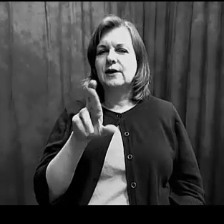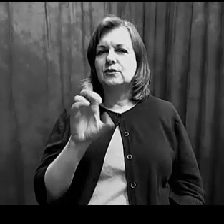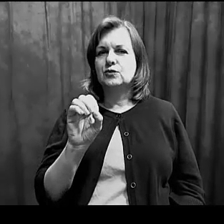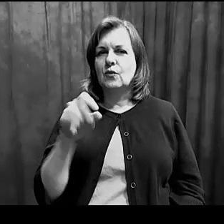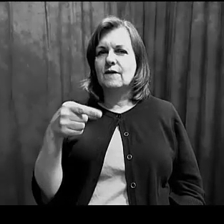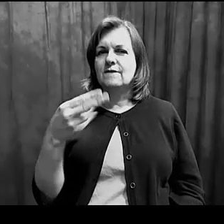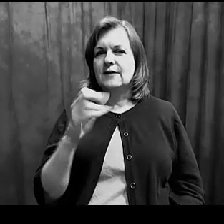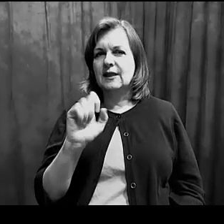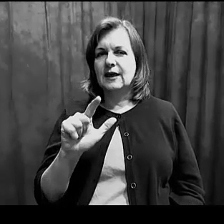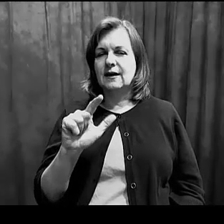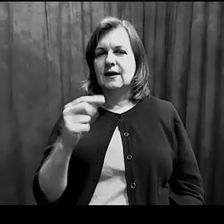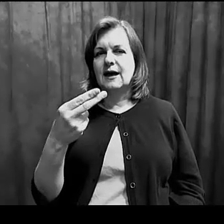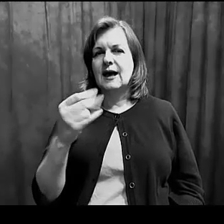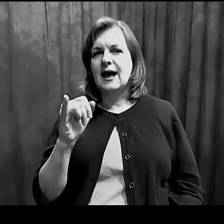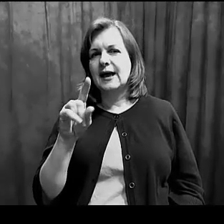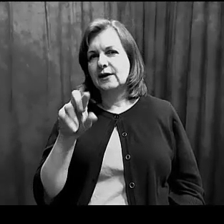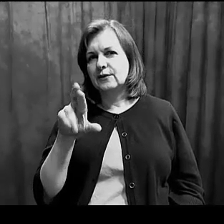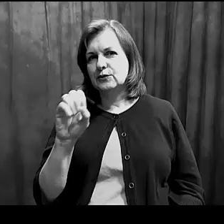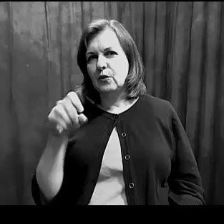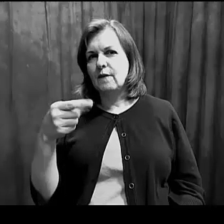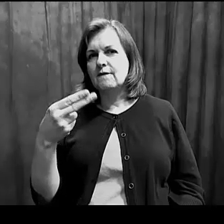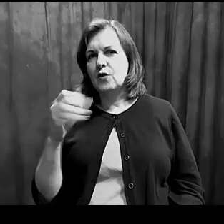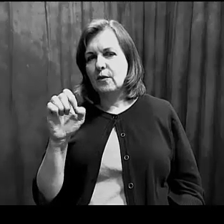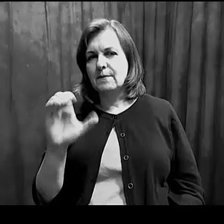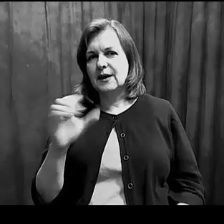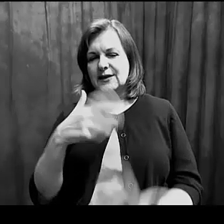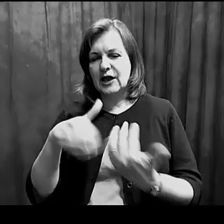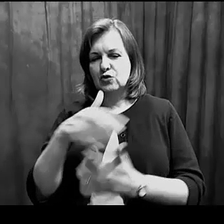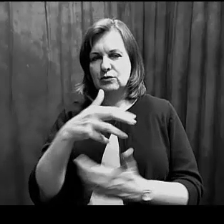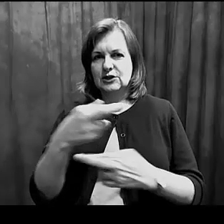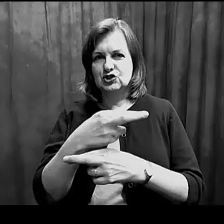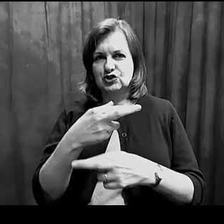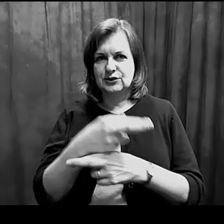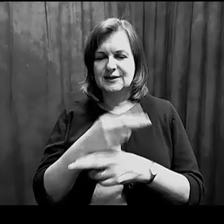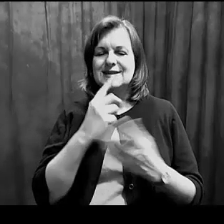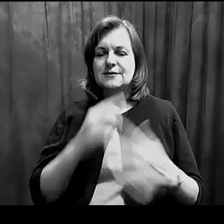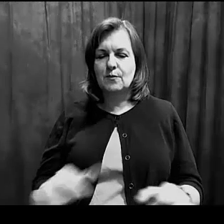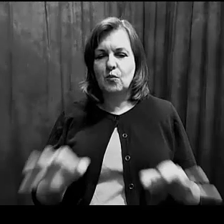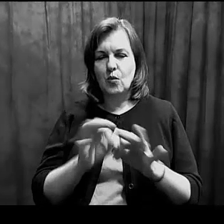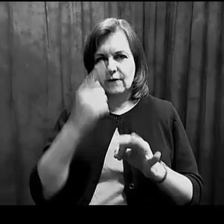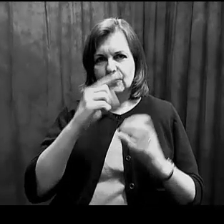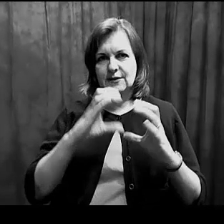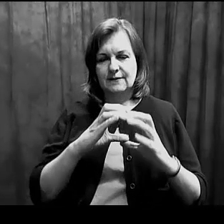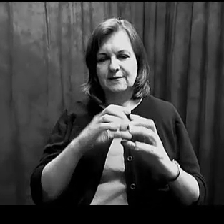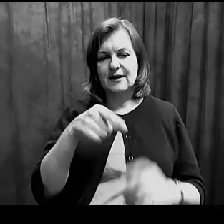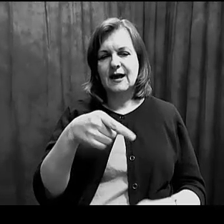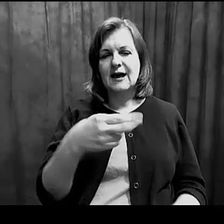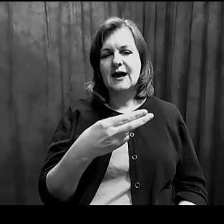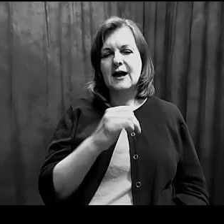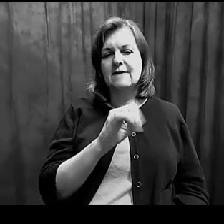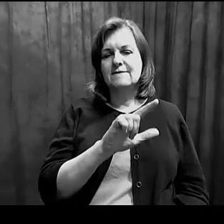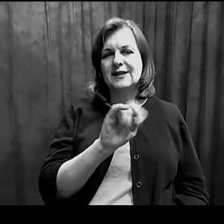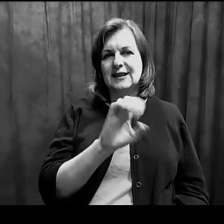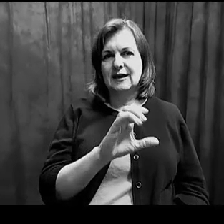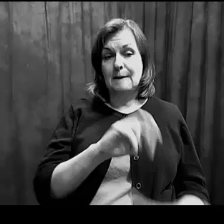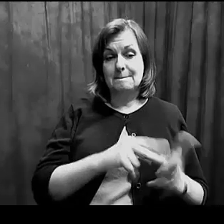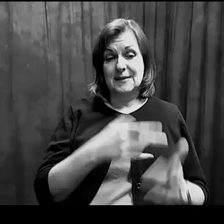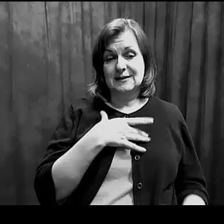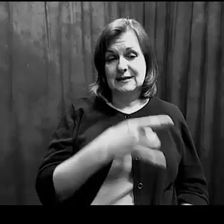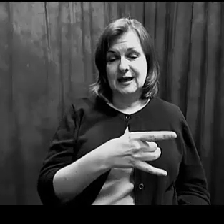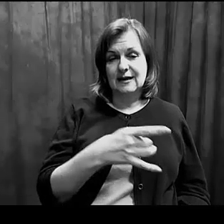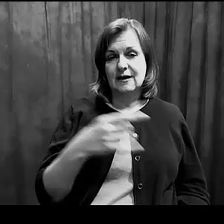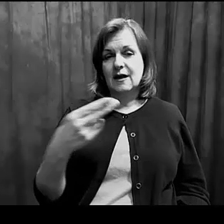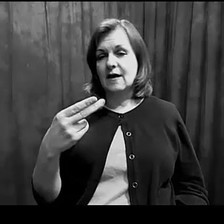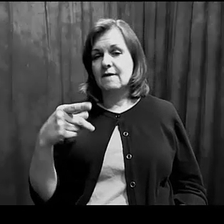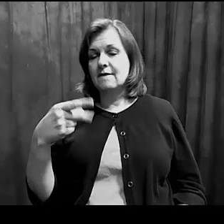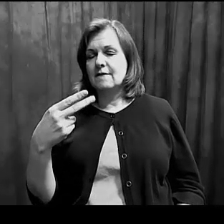hydrophilic and hydrophobic interactions -- these are critical to the formation of your cells -- philic means like